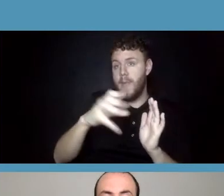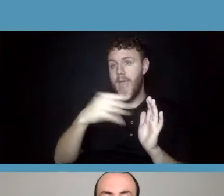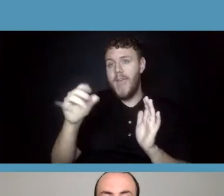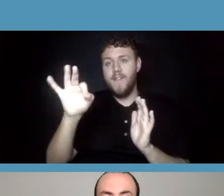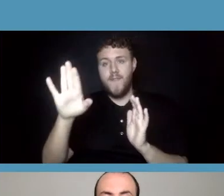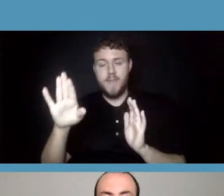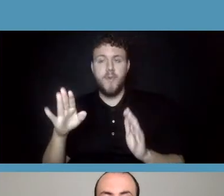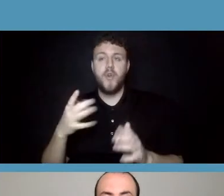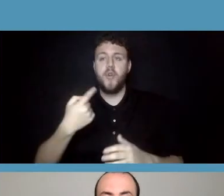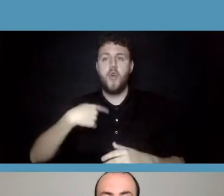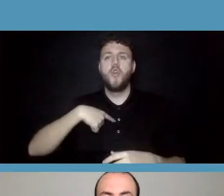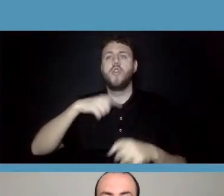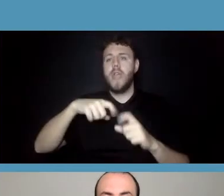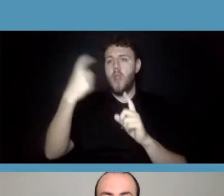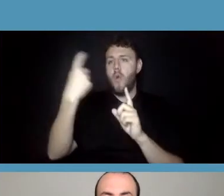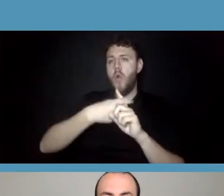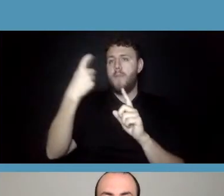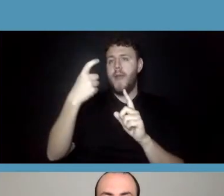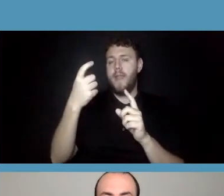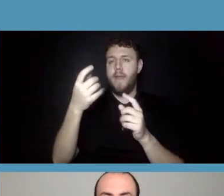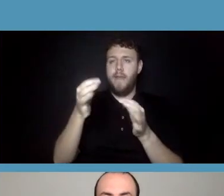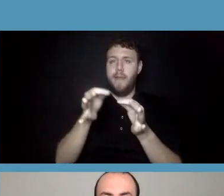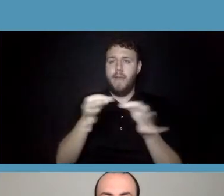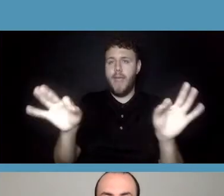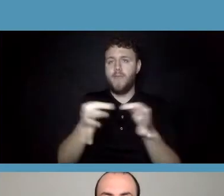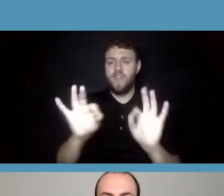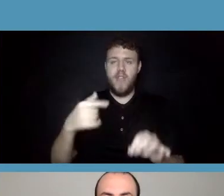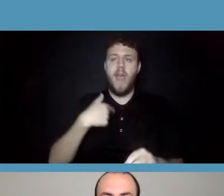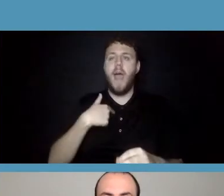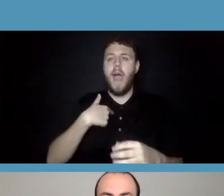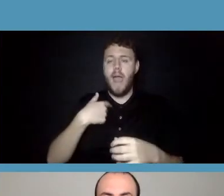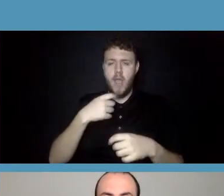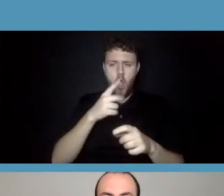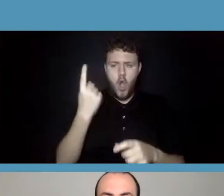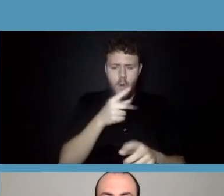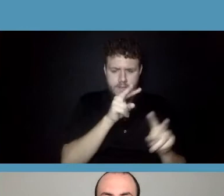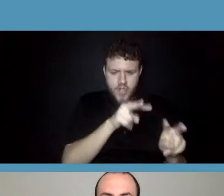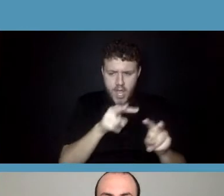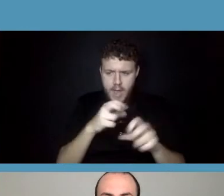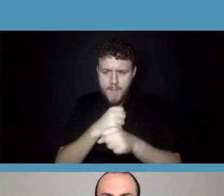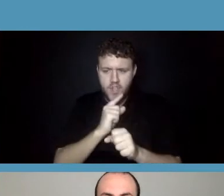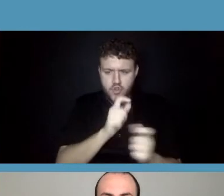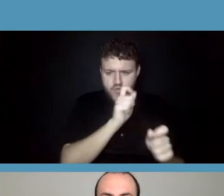can auto generate captions and I go through and check them. So it is very time-consuming.